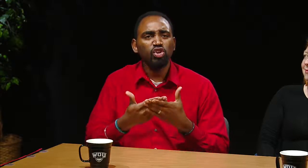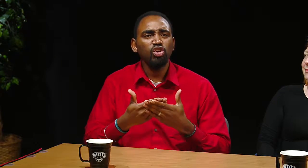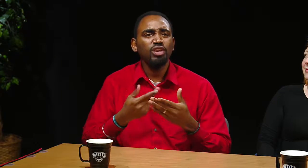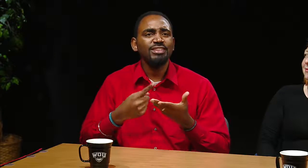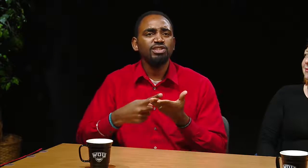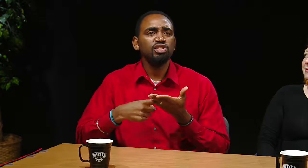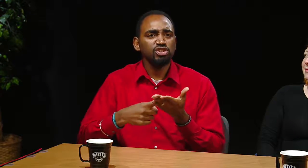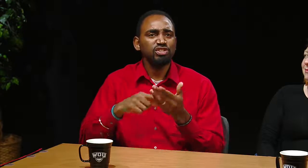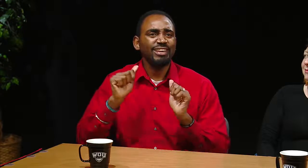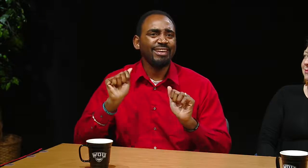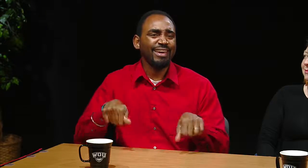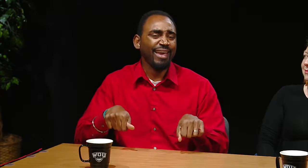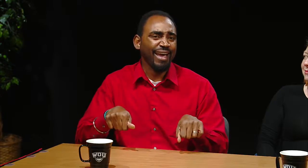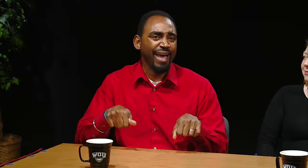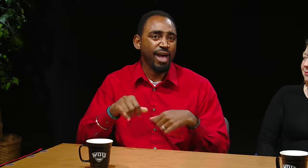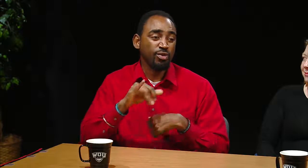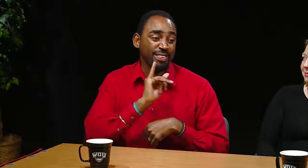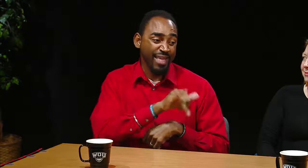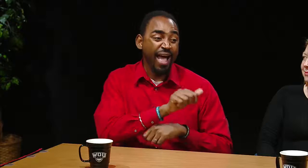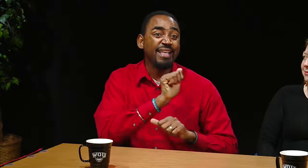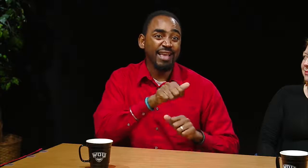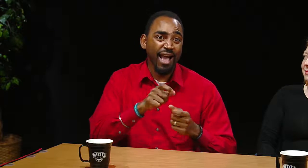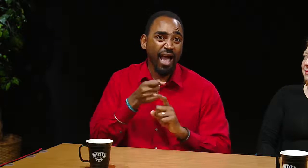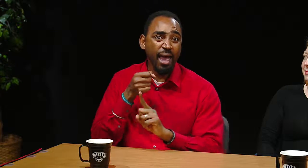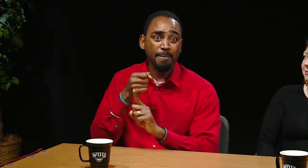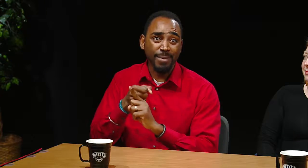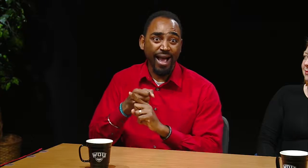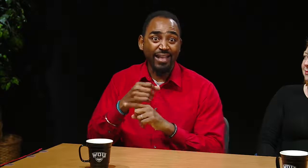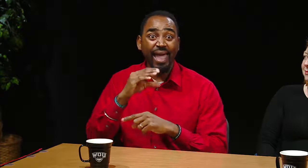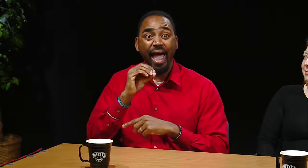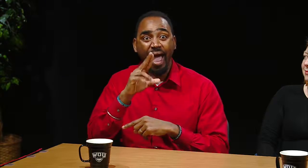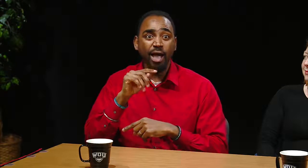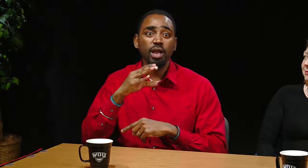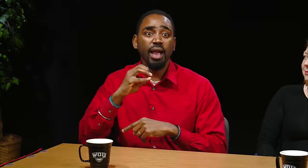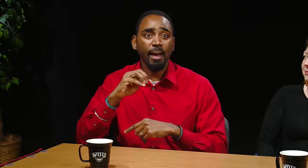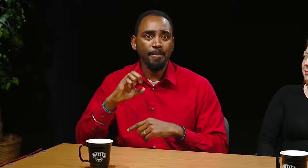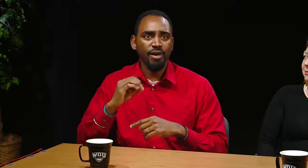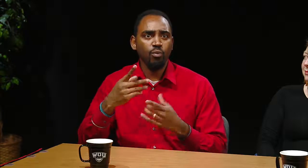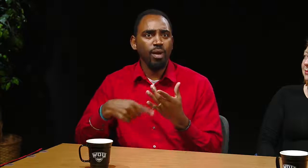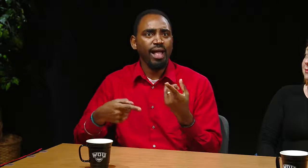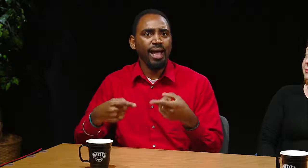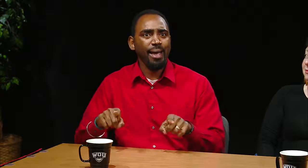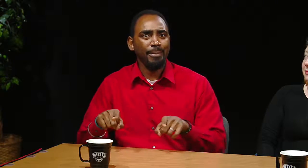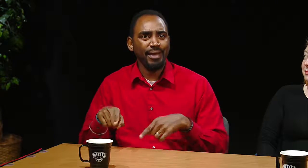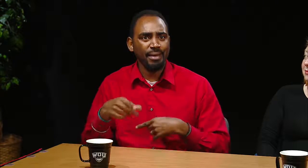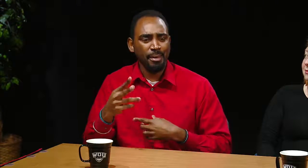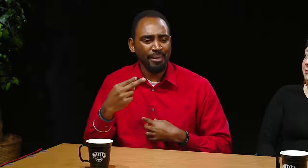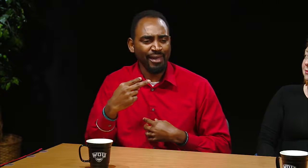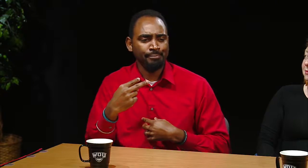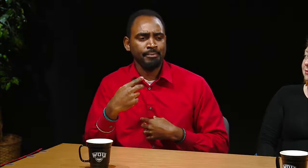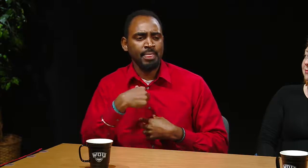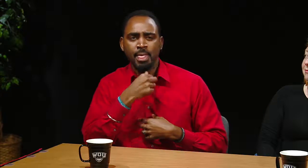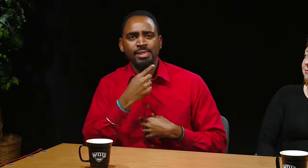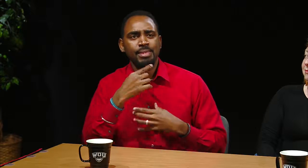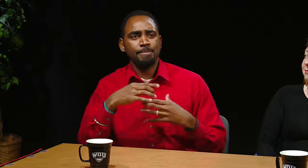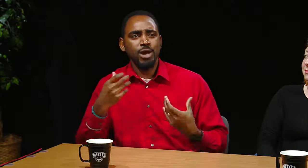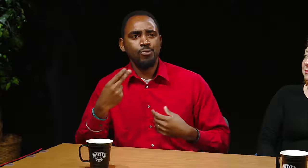So my lens has changed. I don't look at a video anymore if it's going to be posted publicly without immediately thinking, "Is that captioned?"